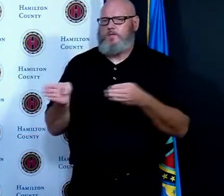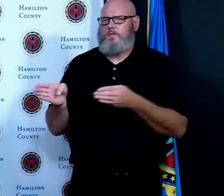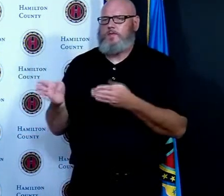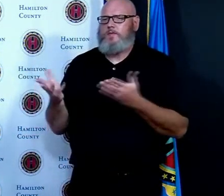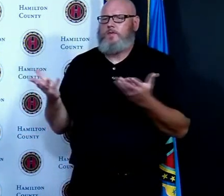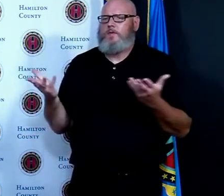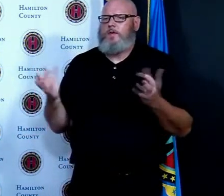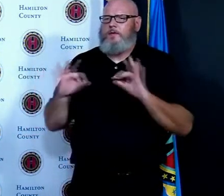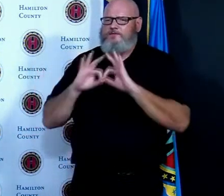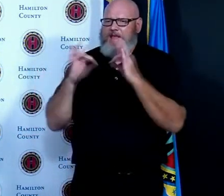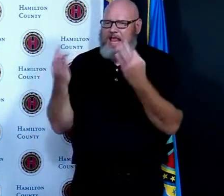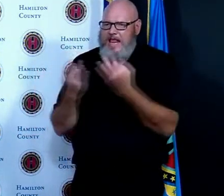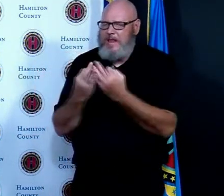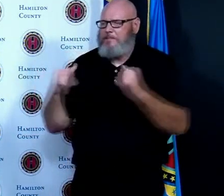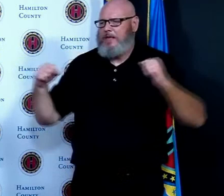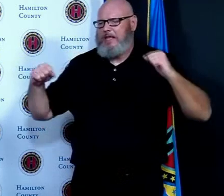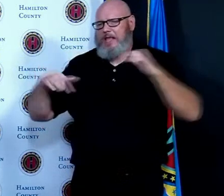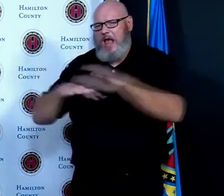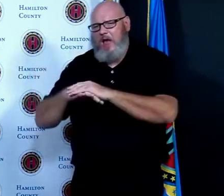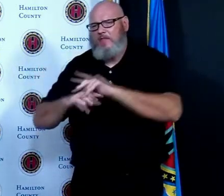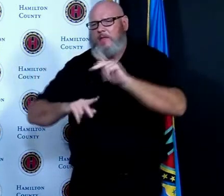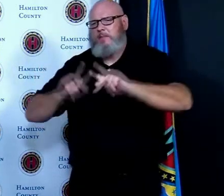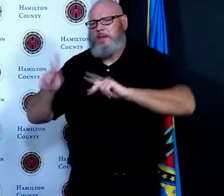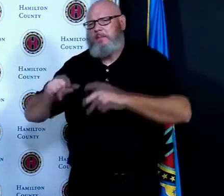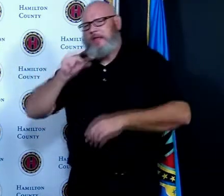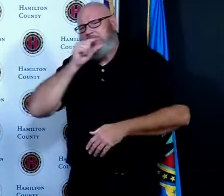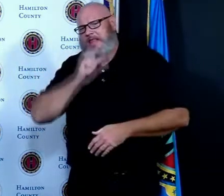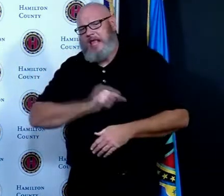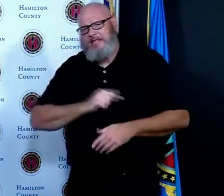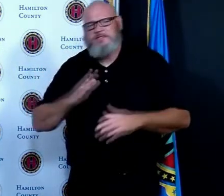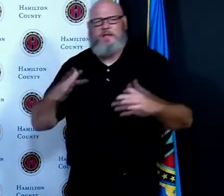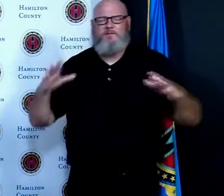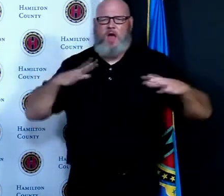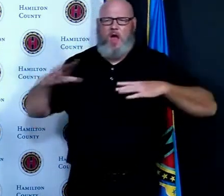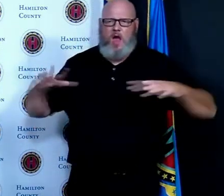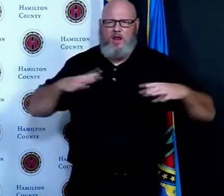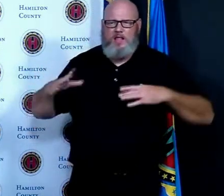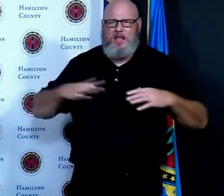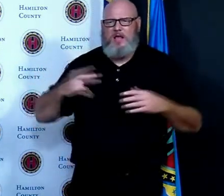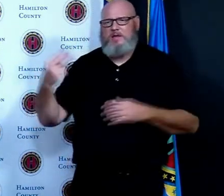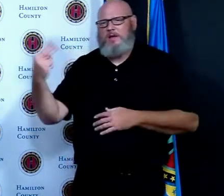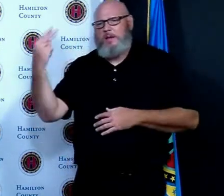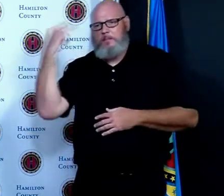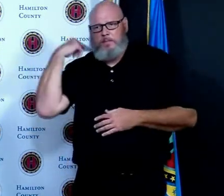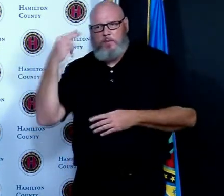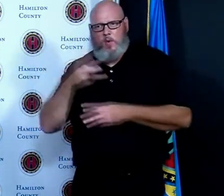them not to have gatherings as you have through Memorial Day and the Fourth of July and Labor Day